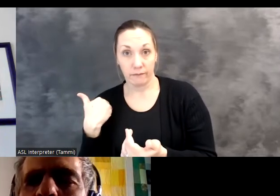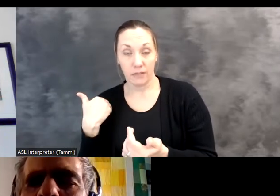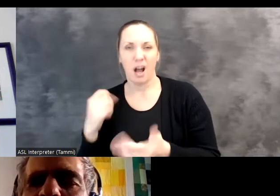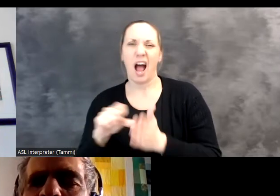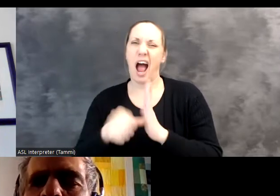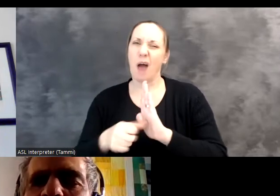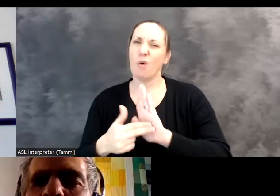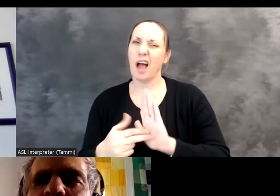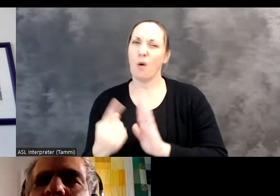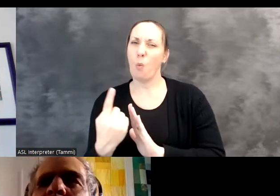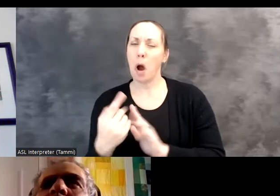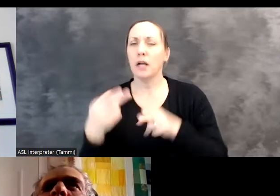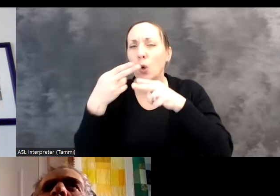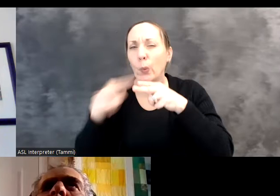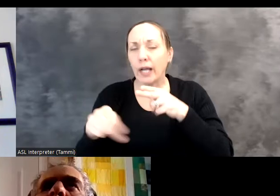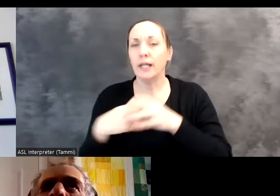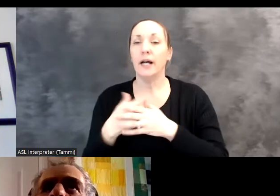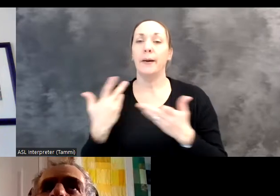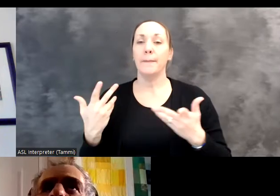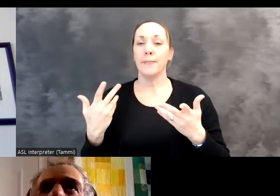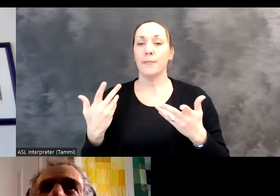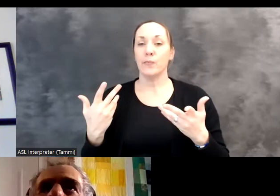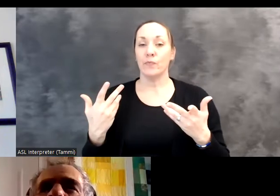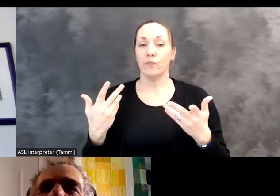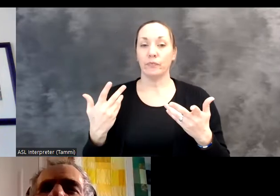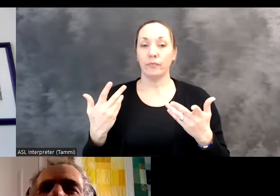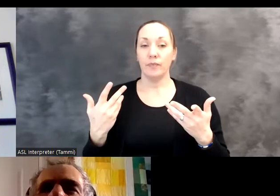given the option that People with Disabilities would really